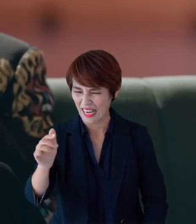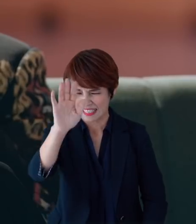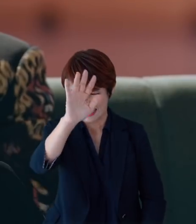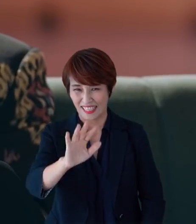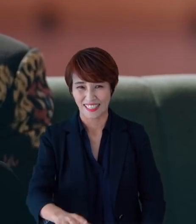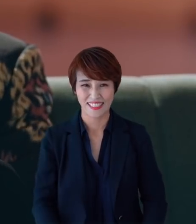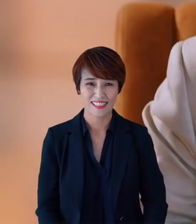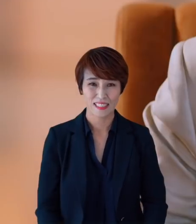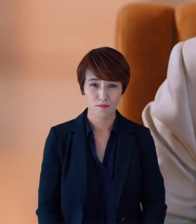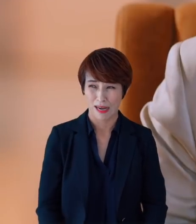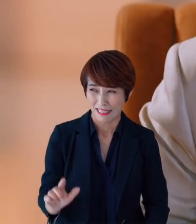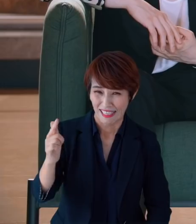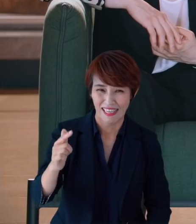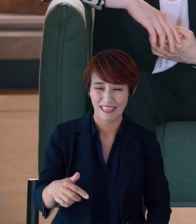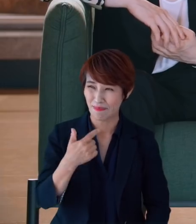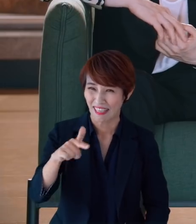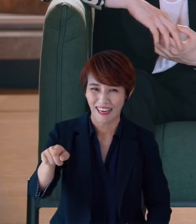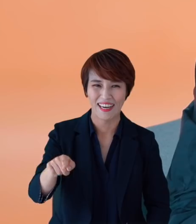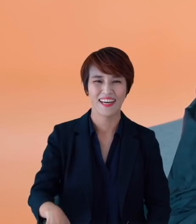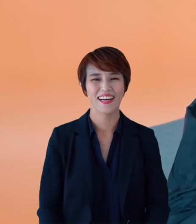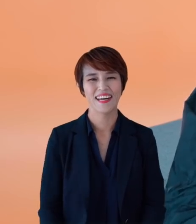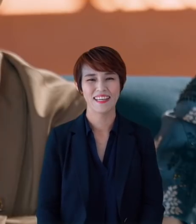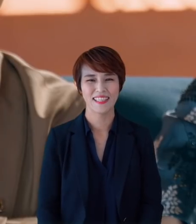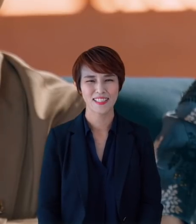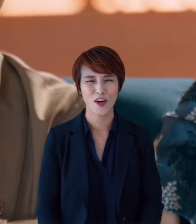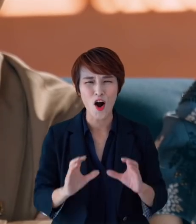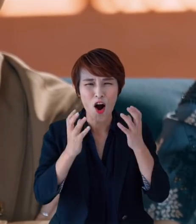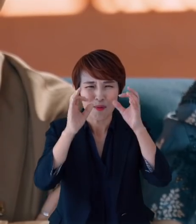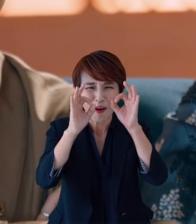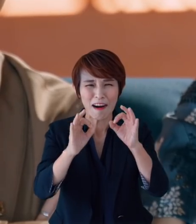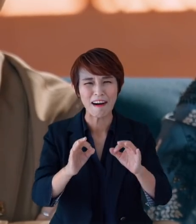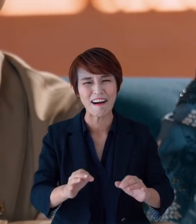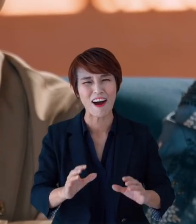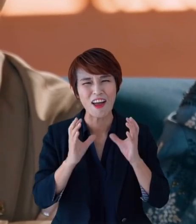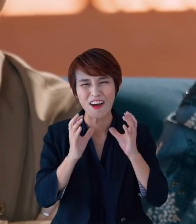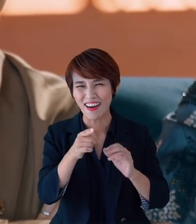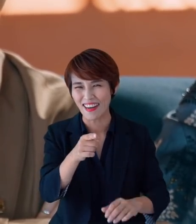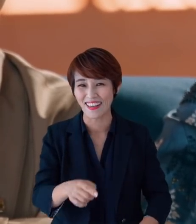Jimin: No, it’s not. How could that be me lol j-hope: Everyone looks so young, though. We were so young.